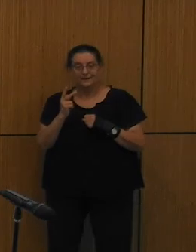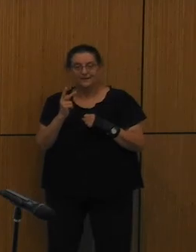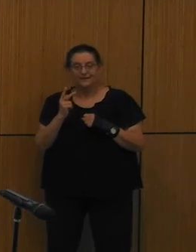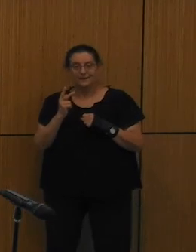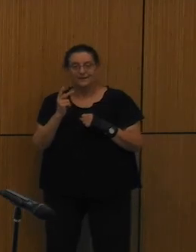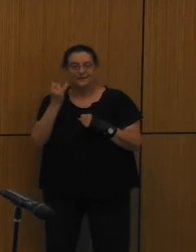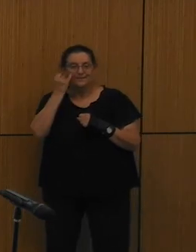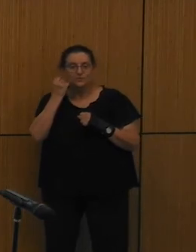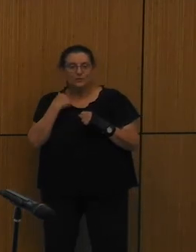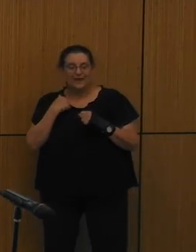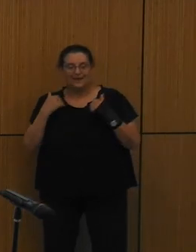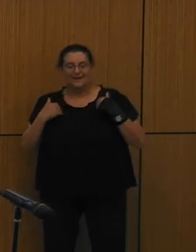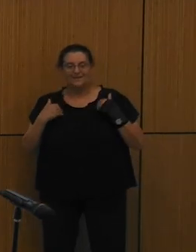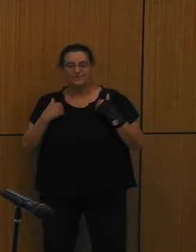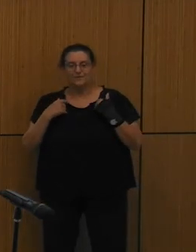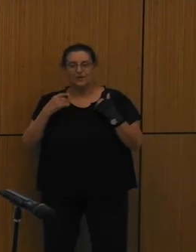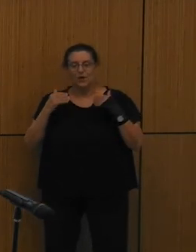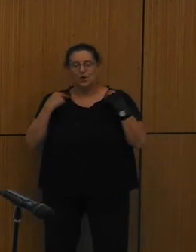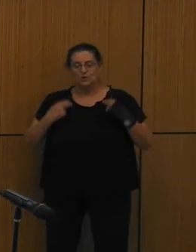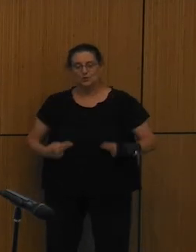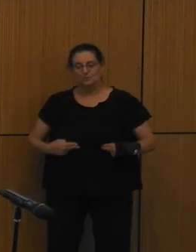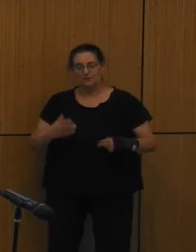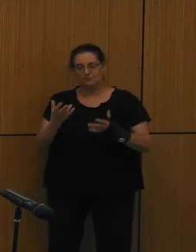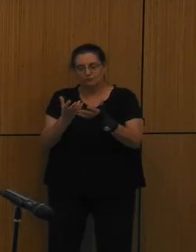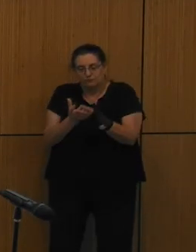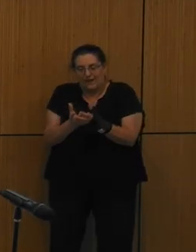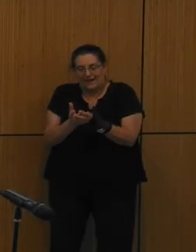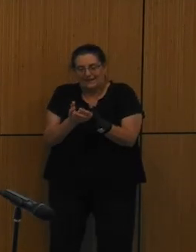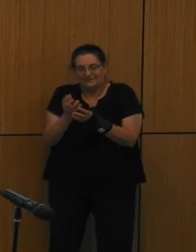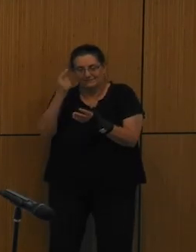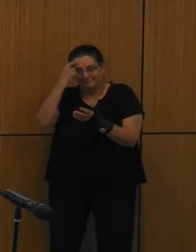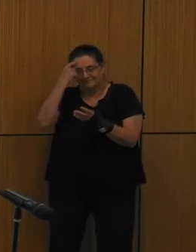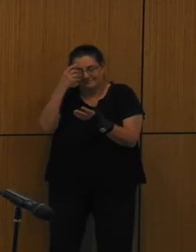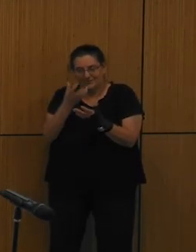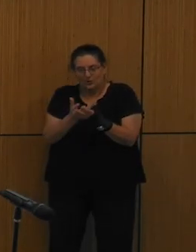Some of it is just the kind of interesting part of like, oh, it's bigger, it's smaller, it's squishy or it's a different color.